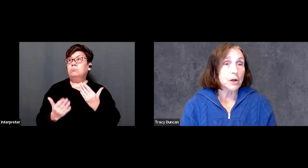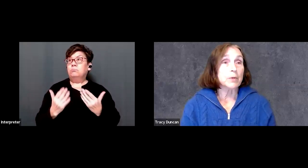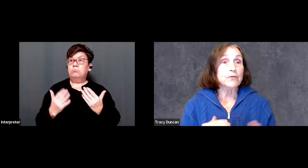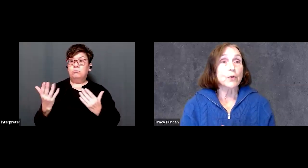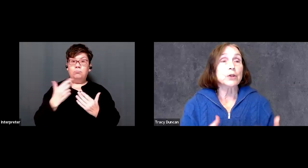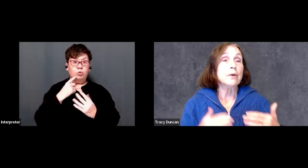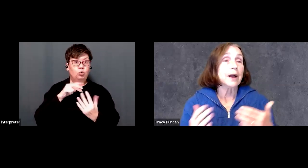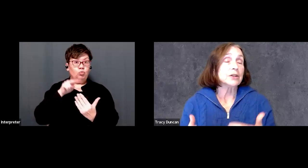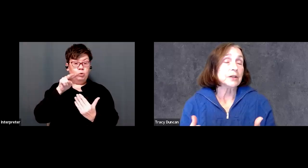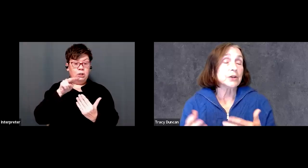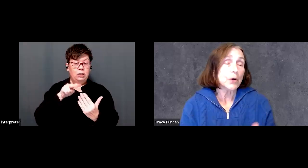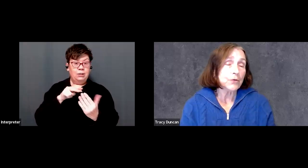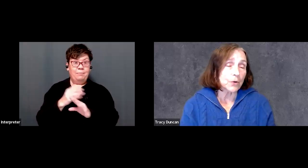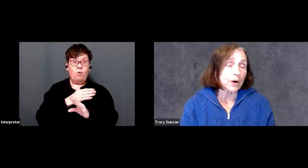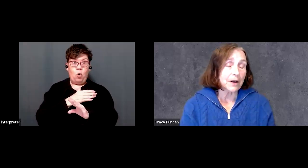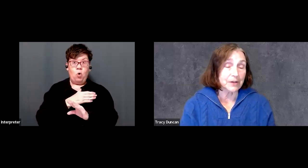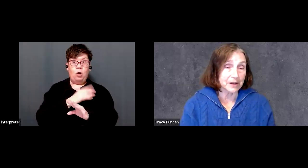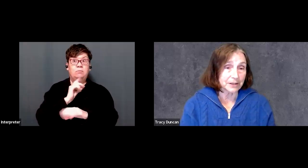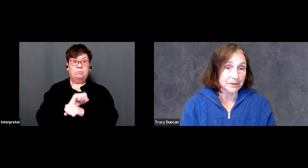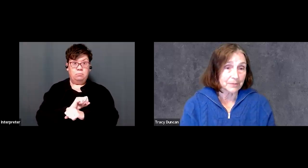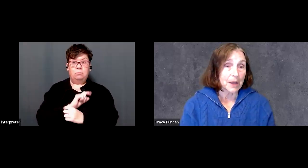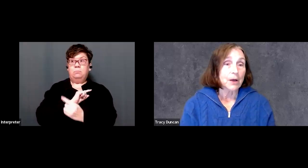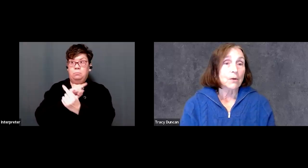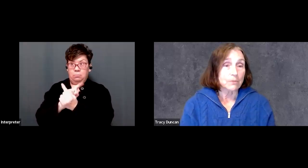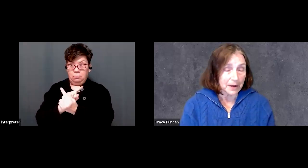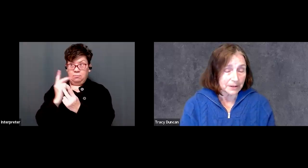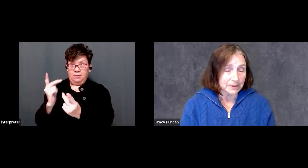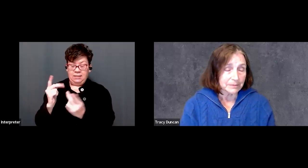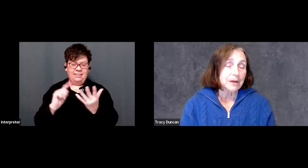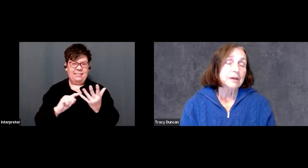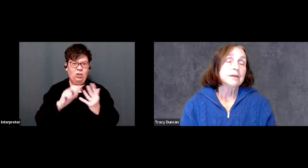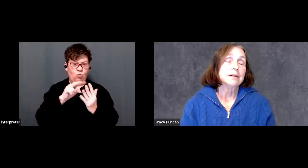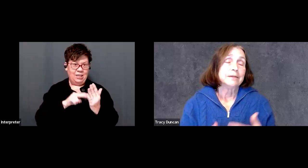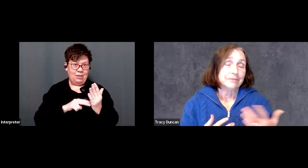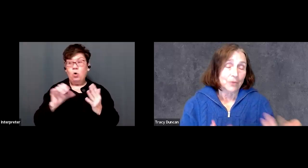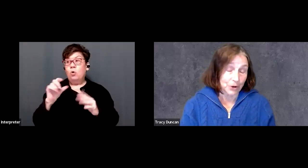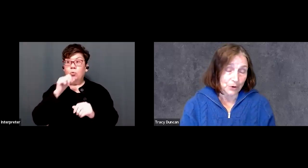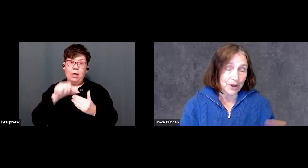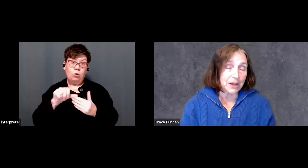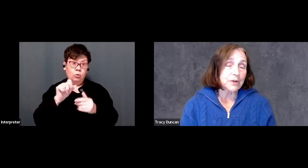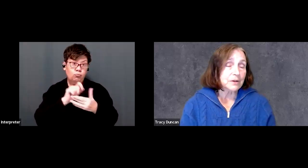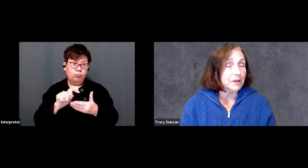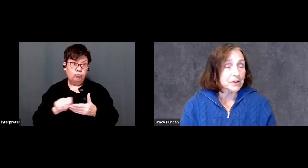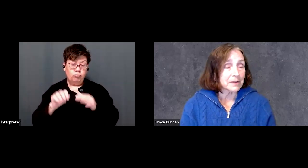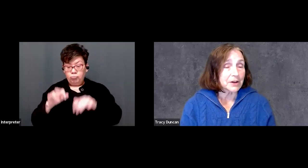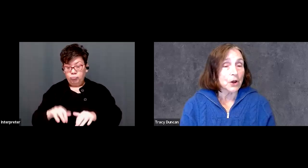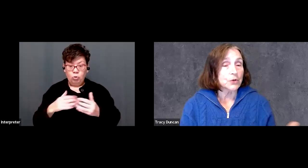So before you actually go for a visit, or write, or communicate with your legislator,